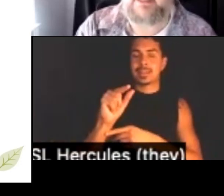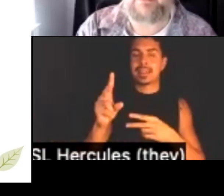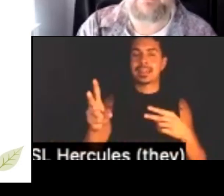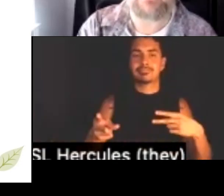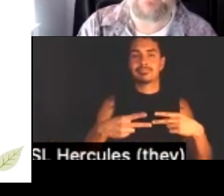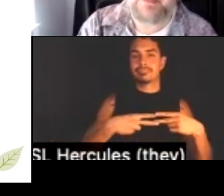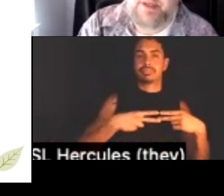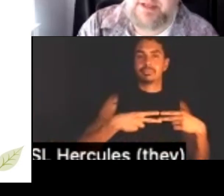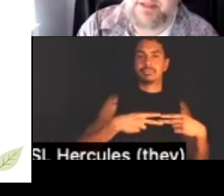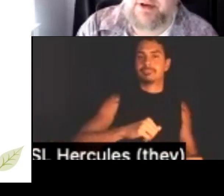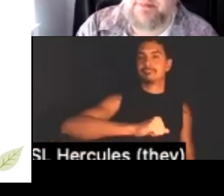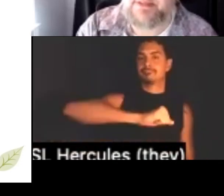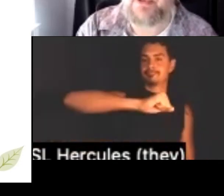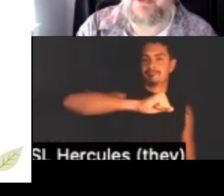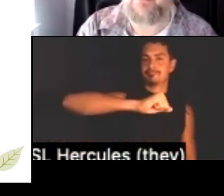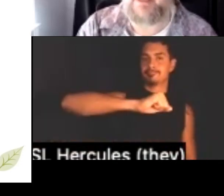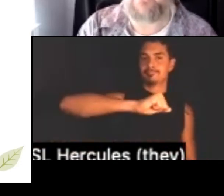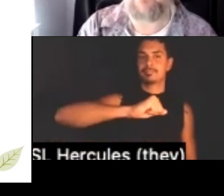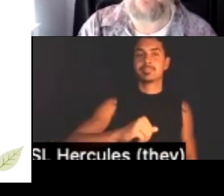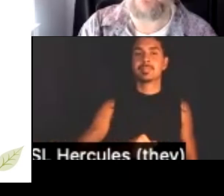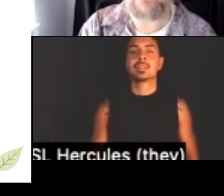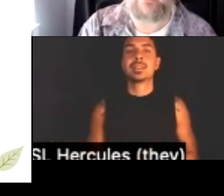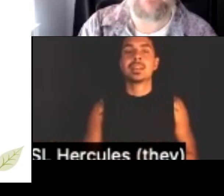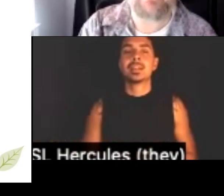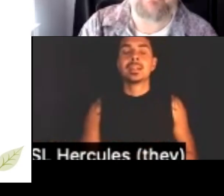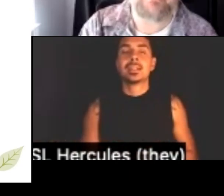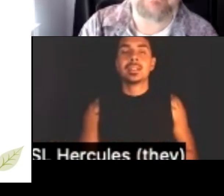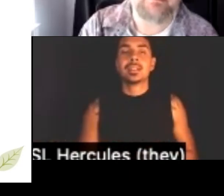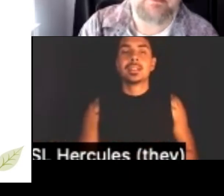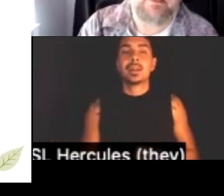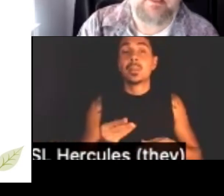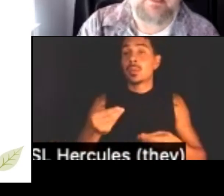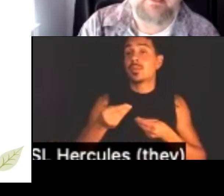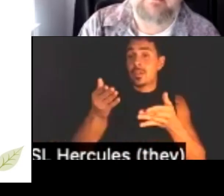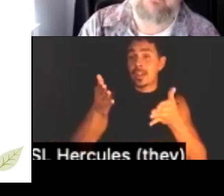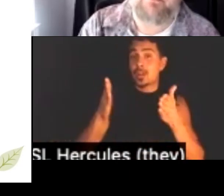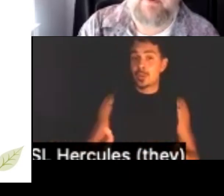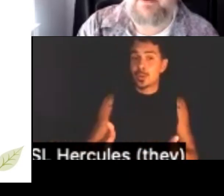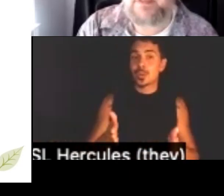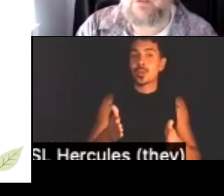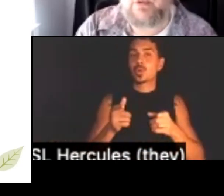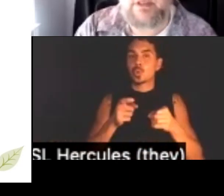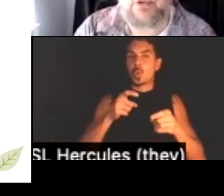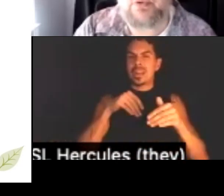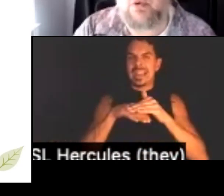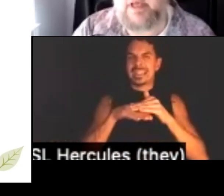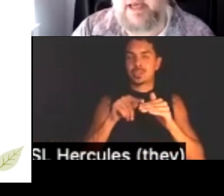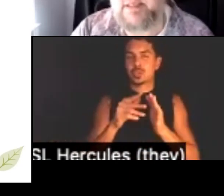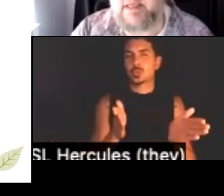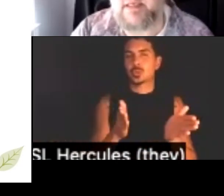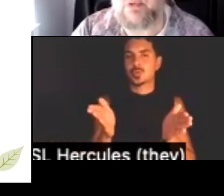and insurance companies are in a position of power for those who have insurance. And providers can really control access